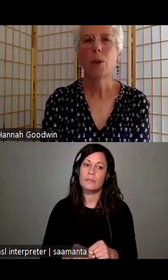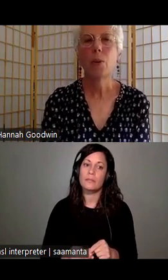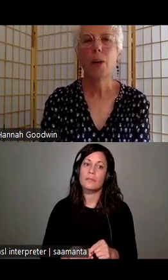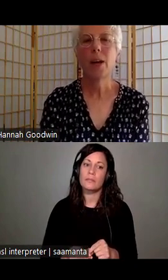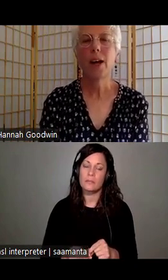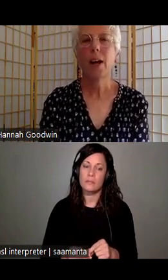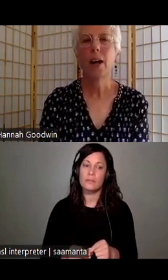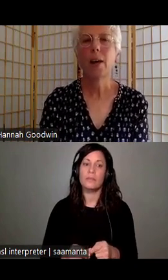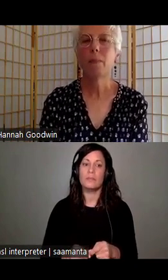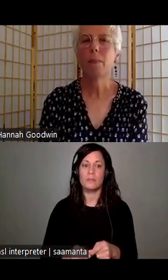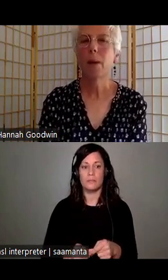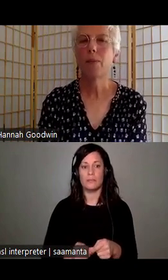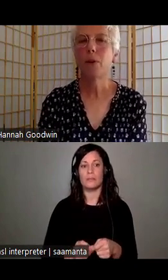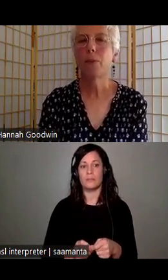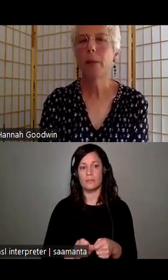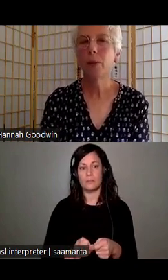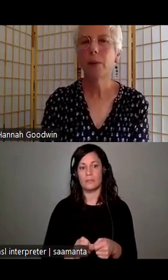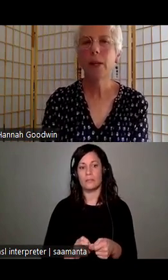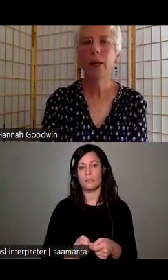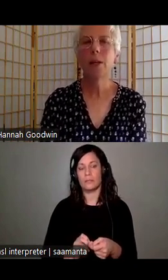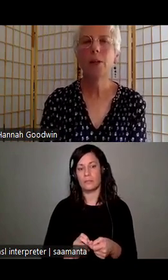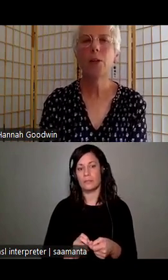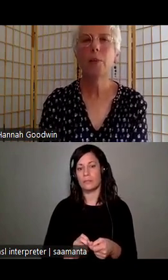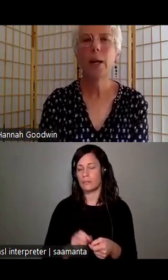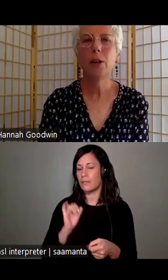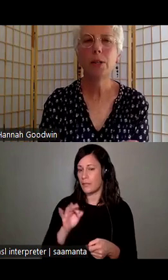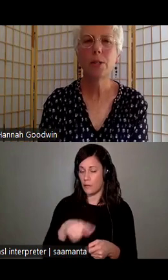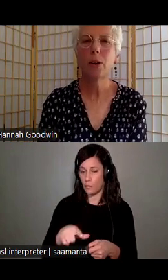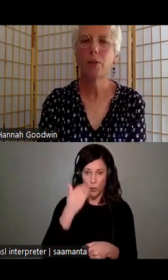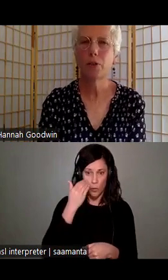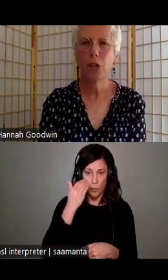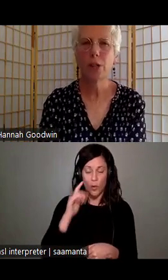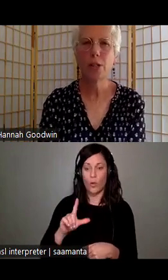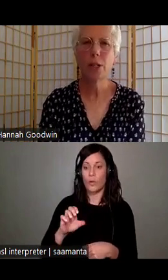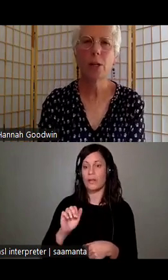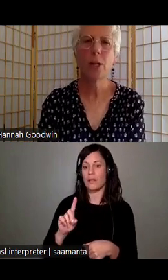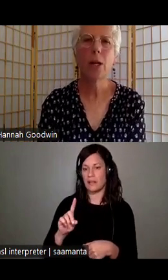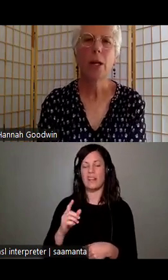So if you're familiar with LEAD, you may notice there are a few changes here.